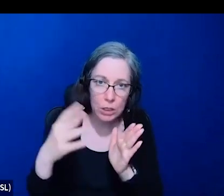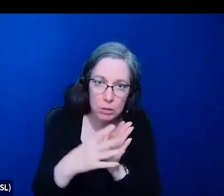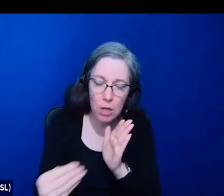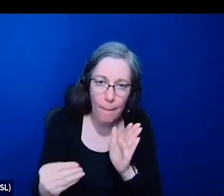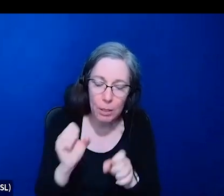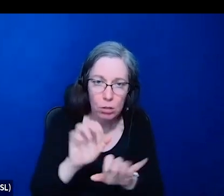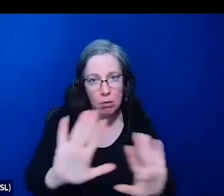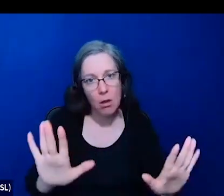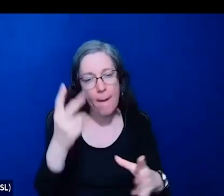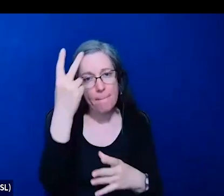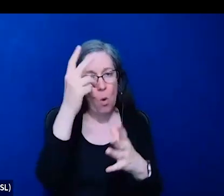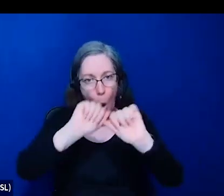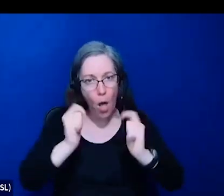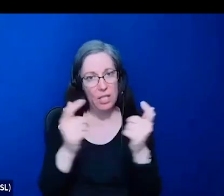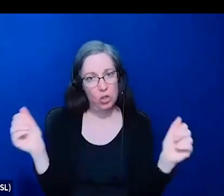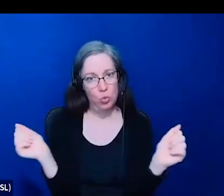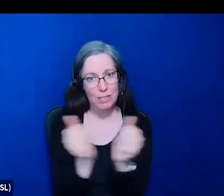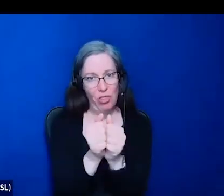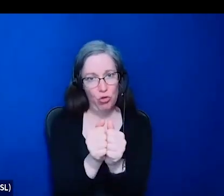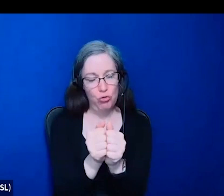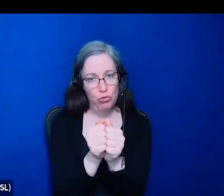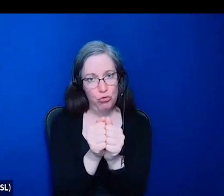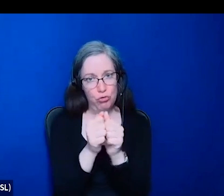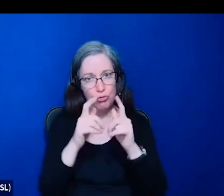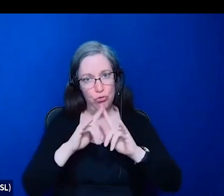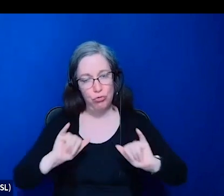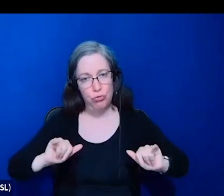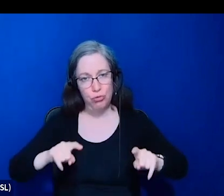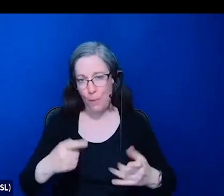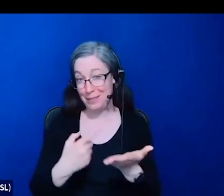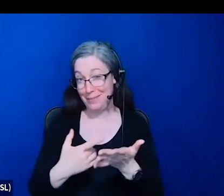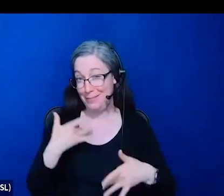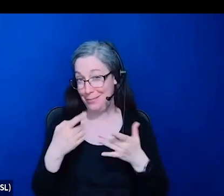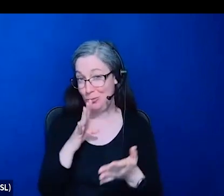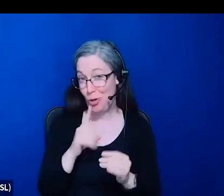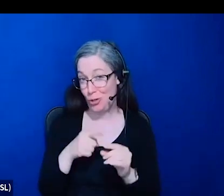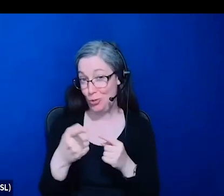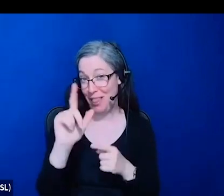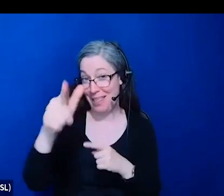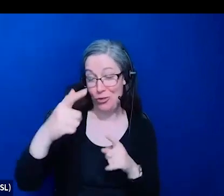I'm so excited to talk with you later. Thank you for that presentation. I wrote down a million things.